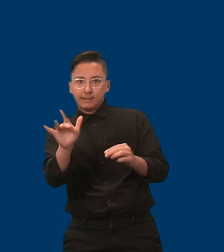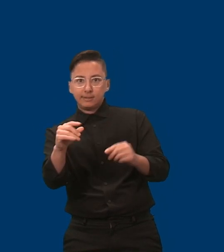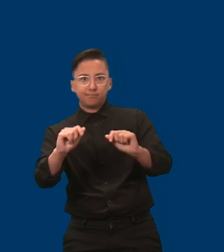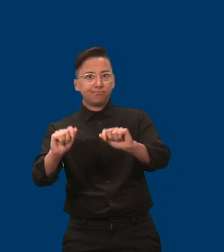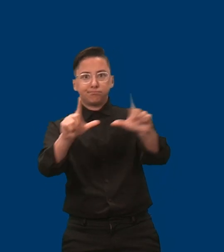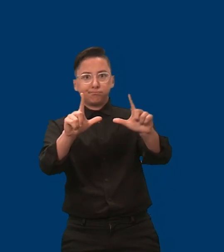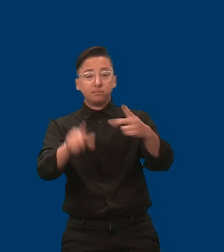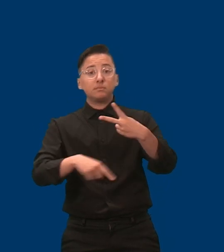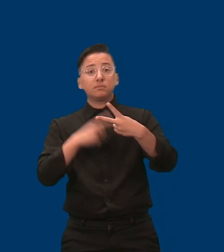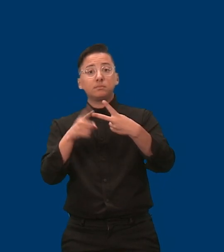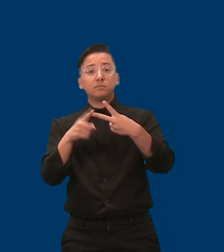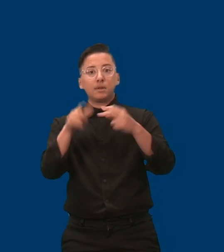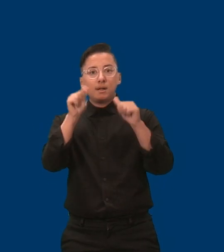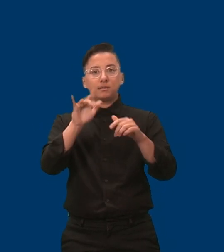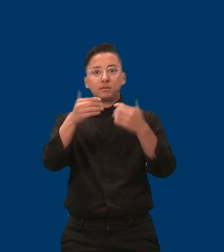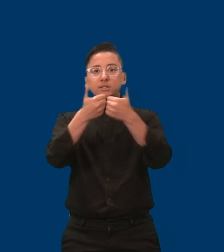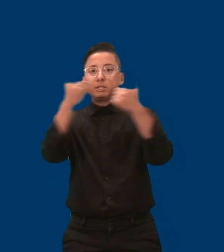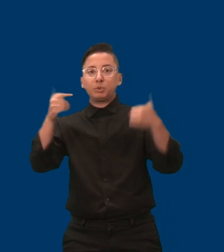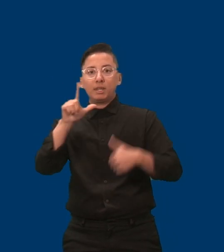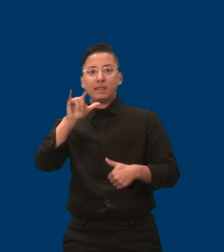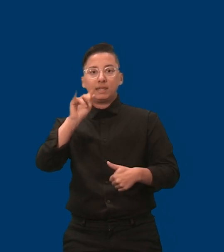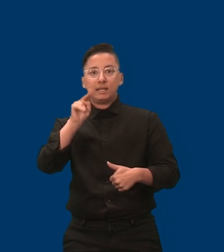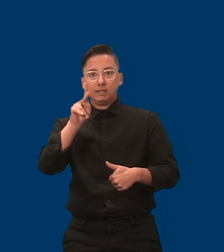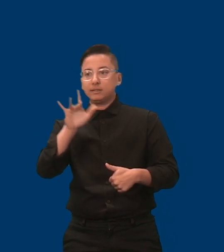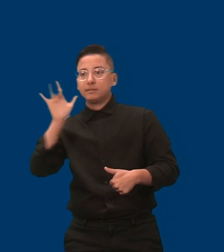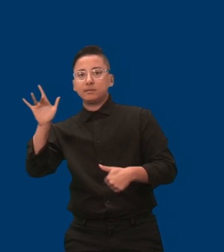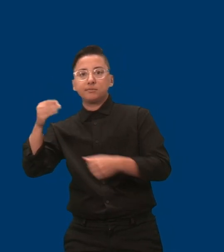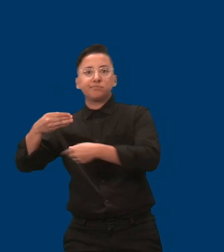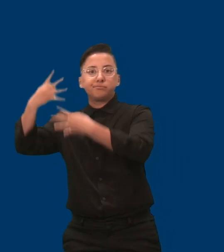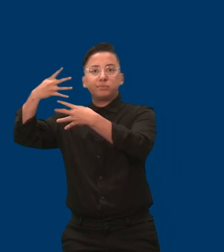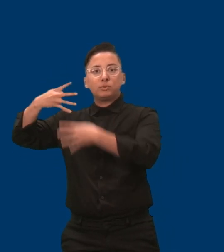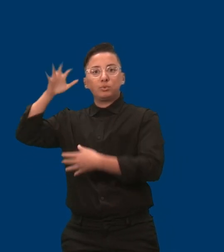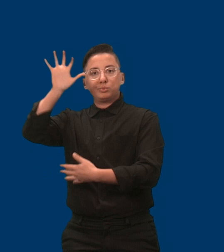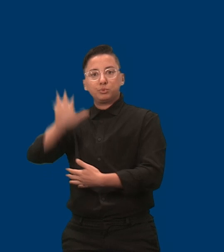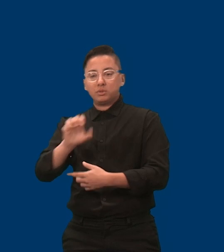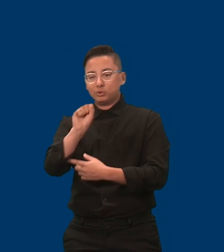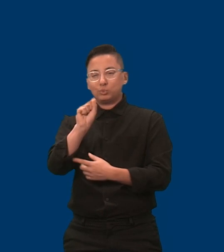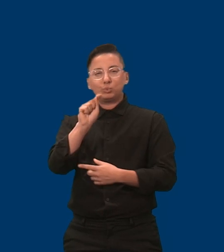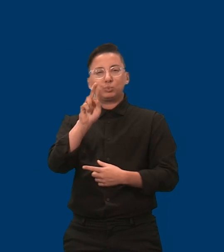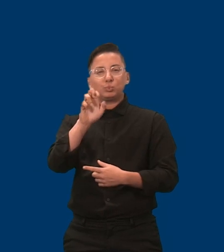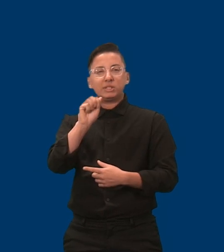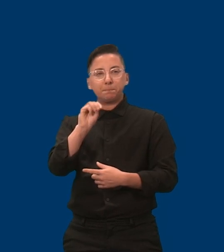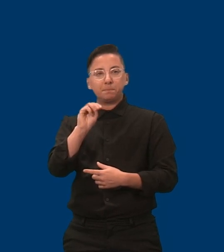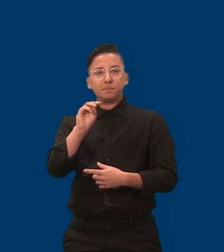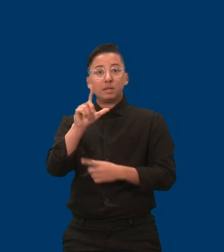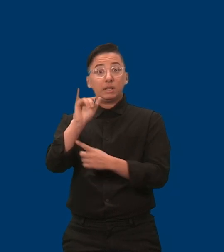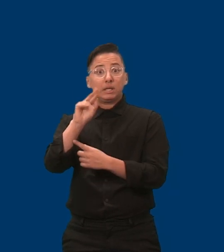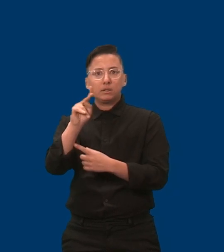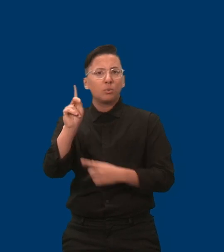You can find the stream text link in the chat, or on the MCD website.